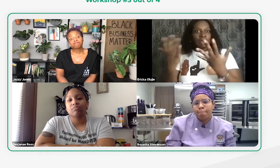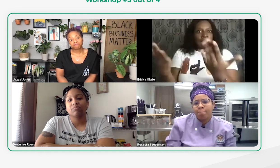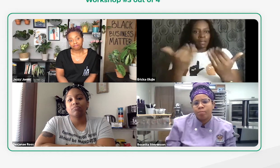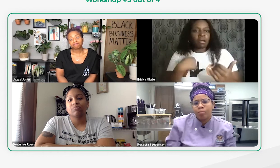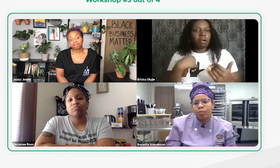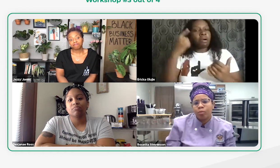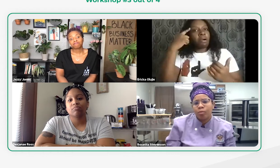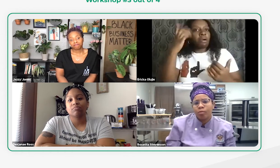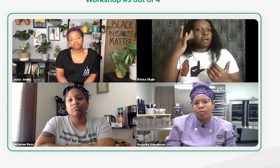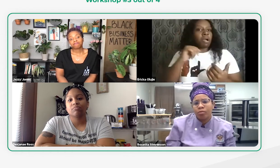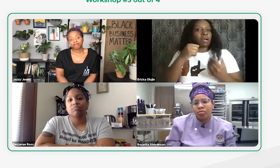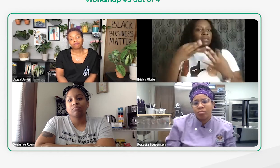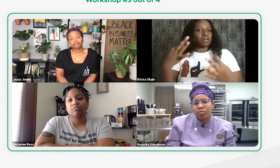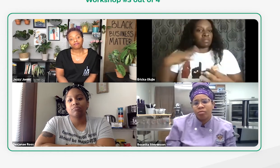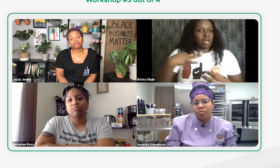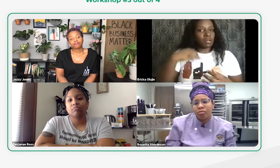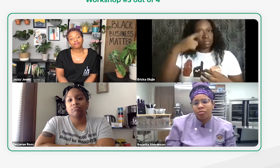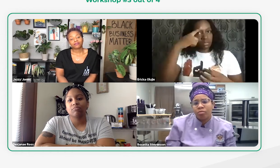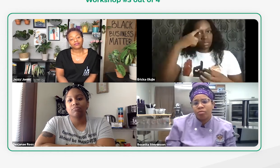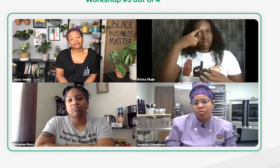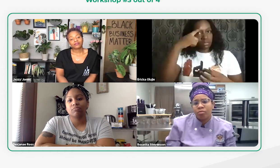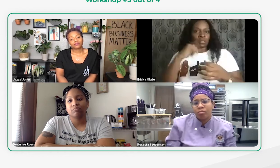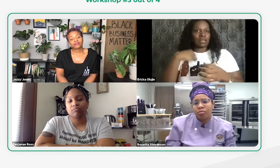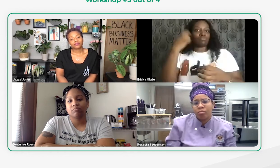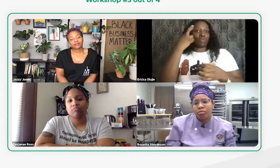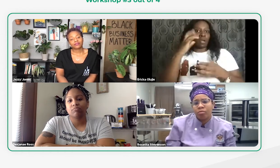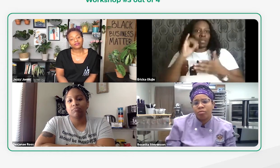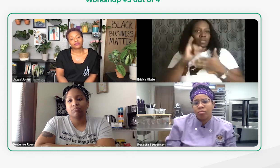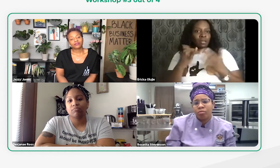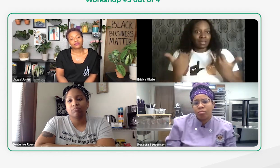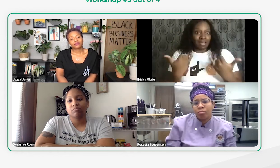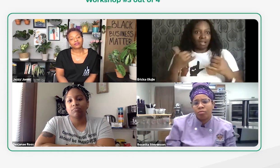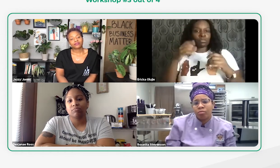during this pandemic a lot of people have reached out. I and try to apply